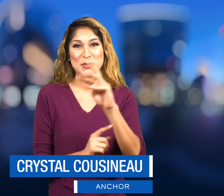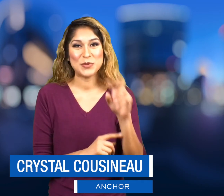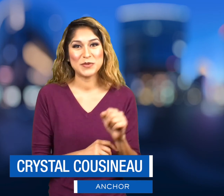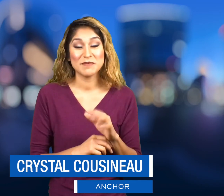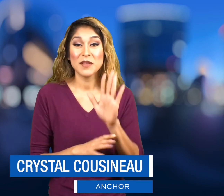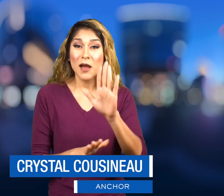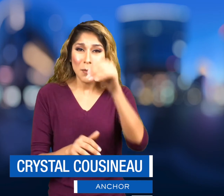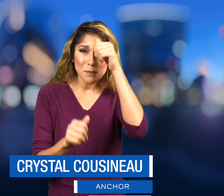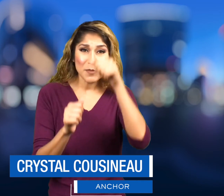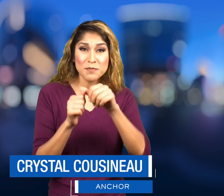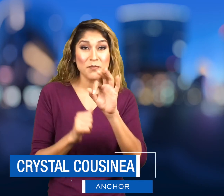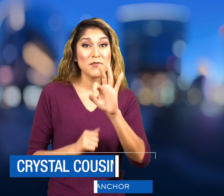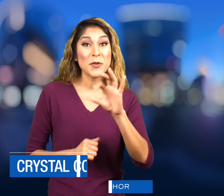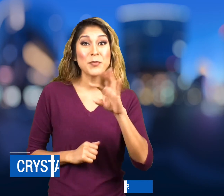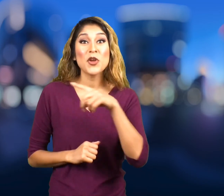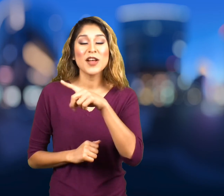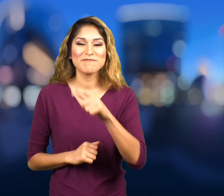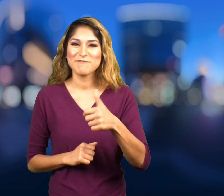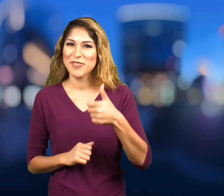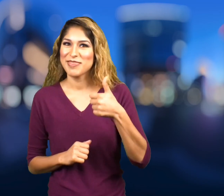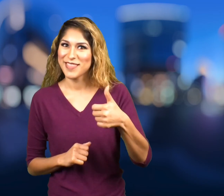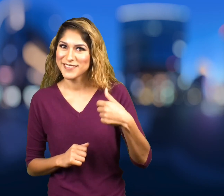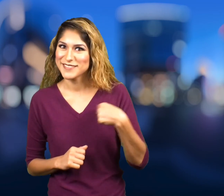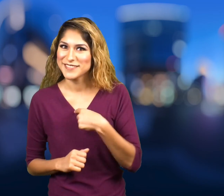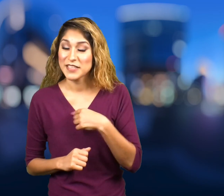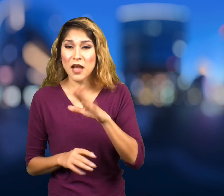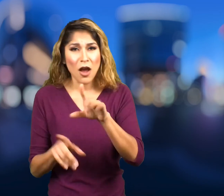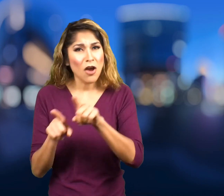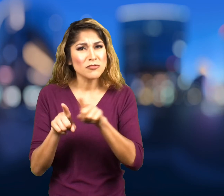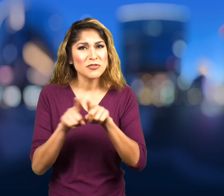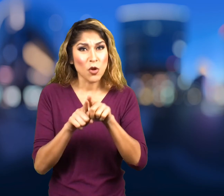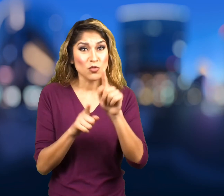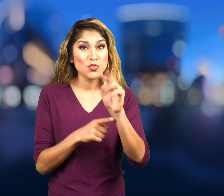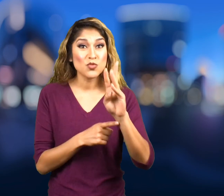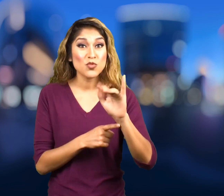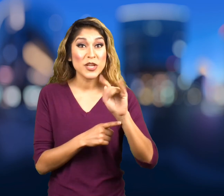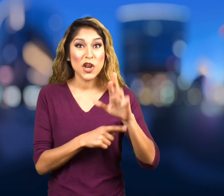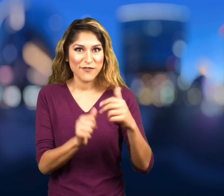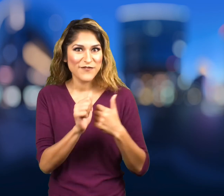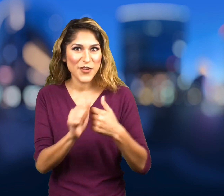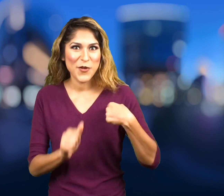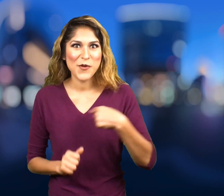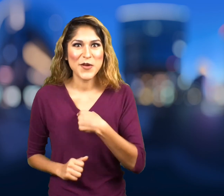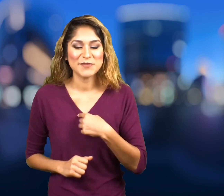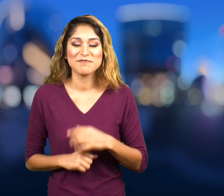Remember to like us on Facebook and follow us on Twitter.